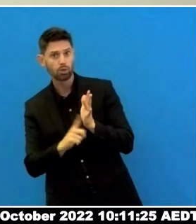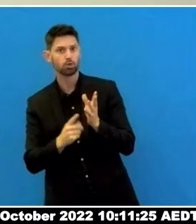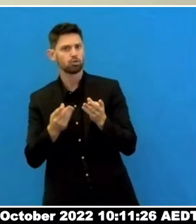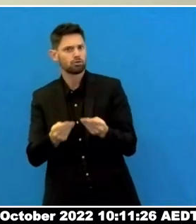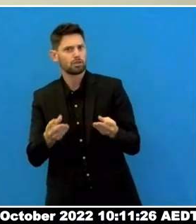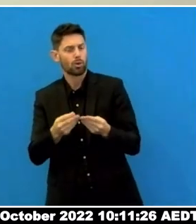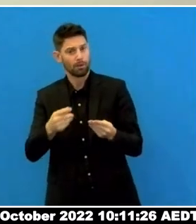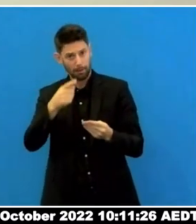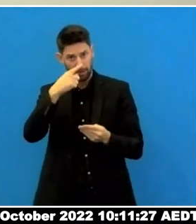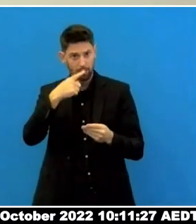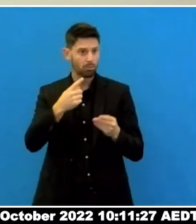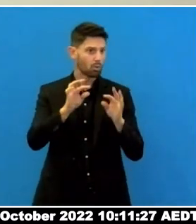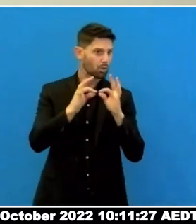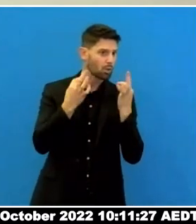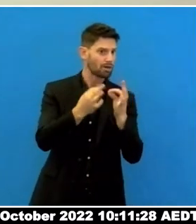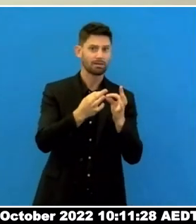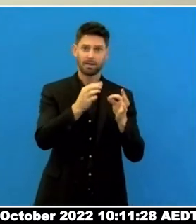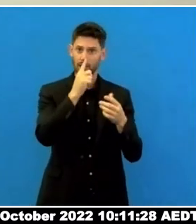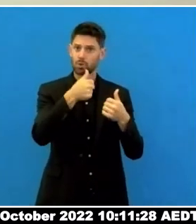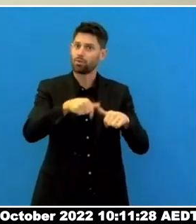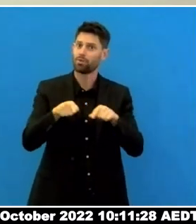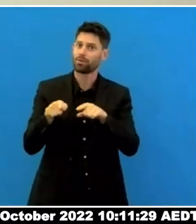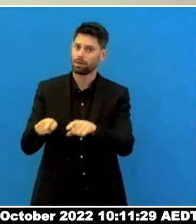and organisations in their own lives and contexts.